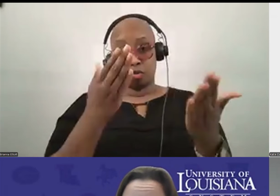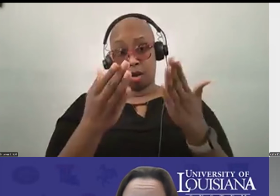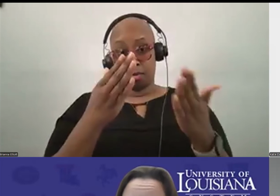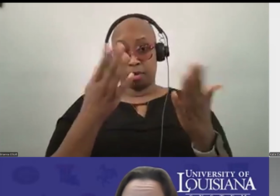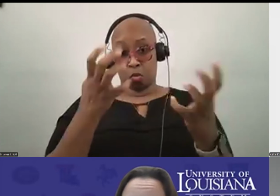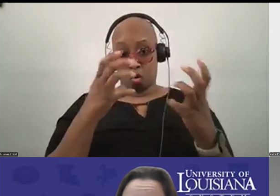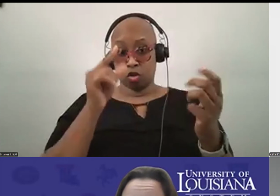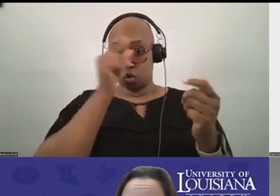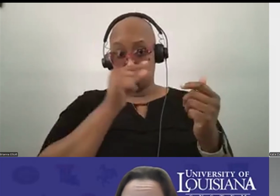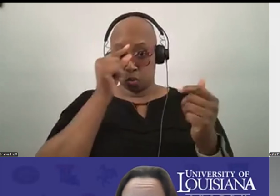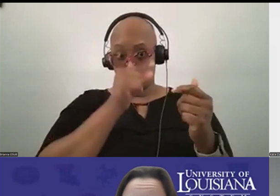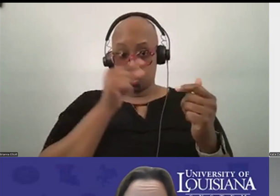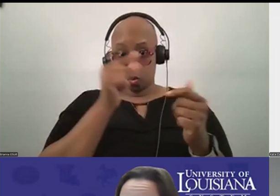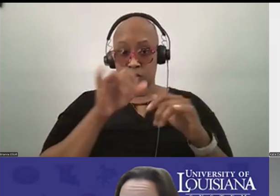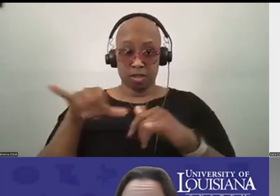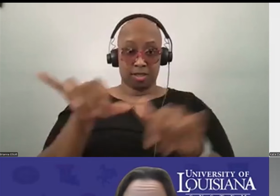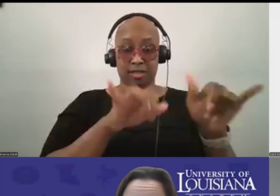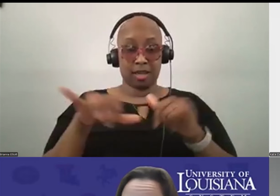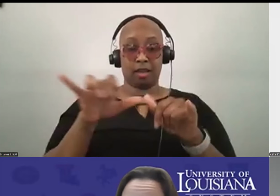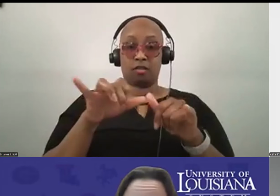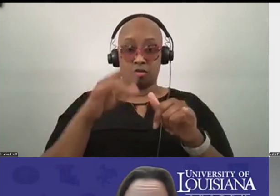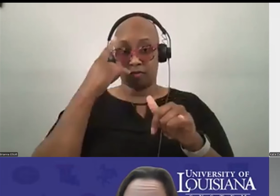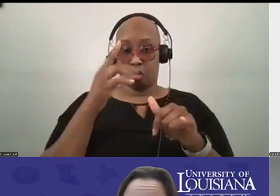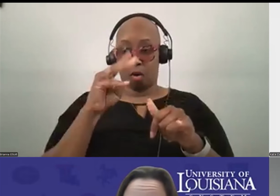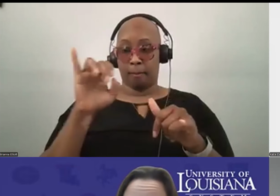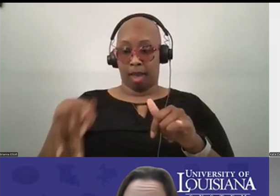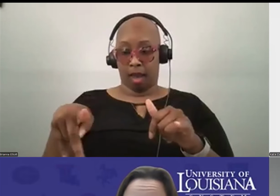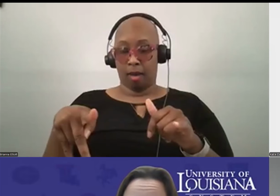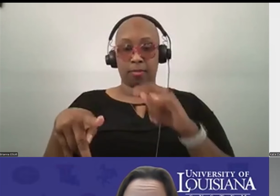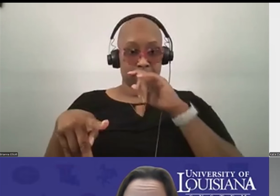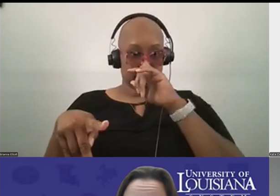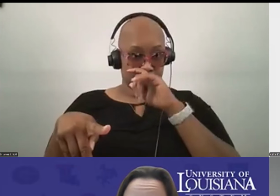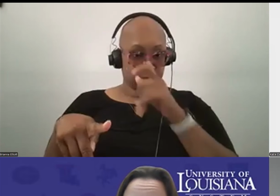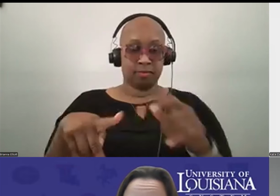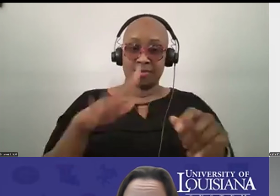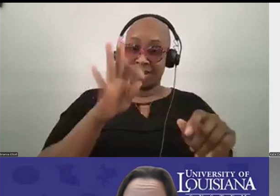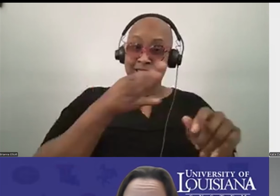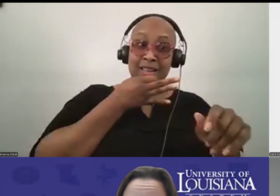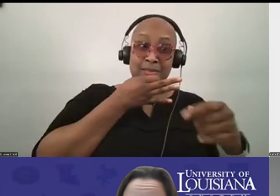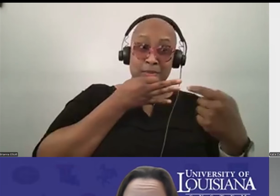on a map. I'm not an expert on how to do that. If I were going to posit a guess as to how I would